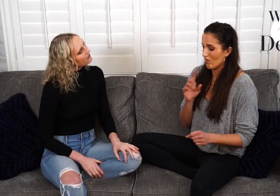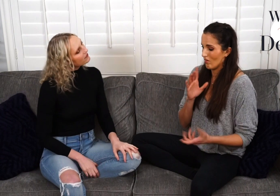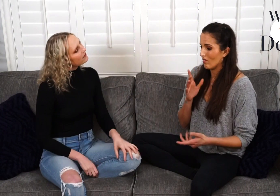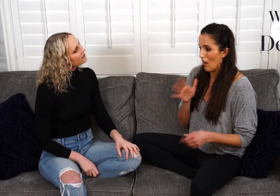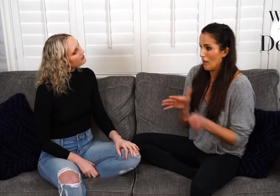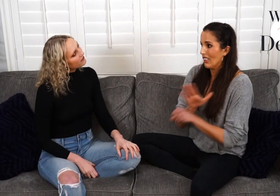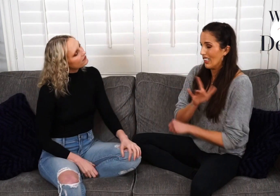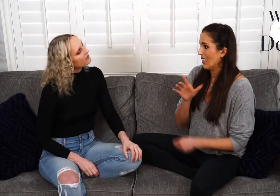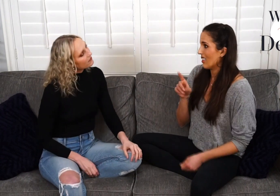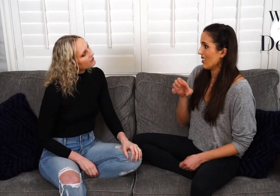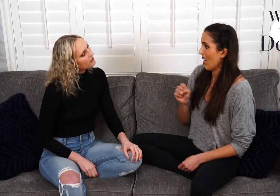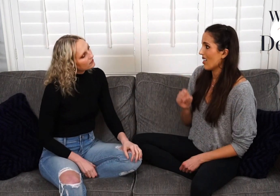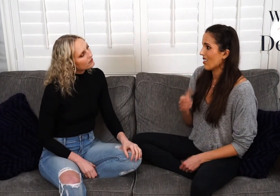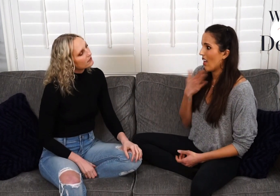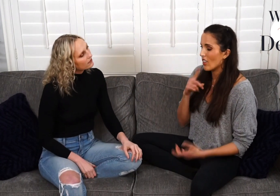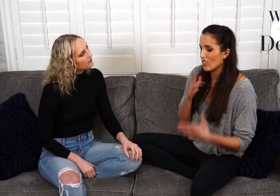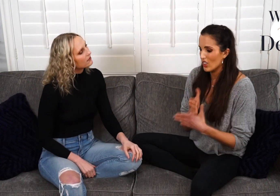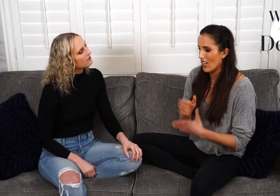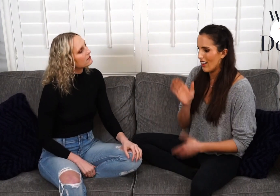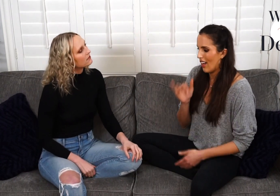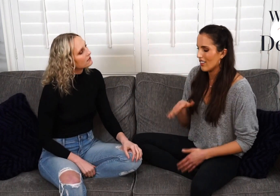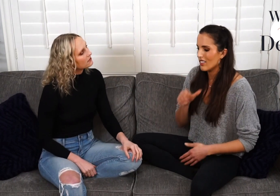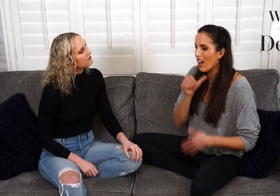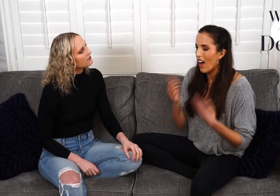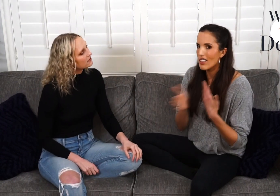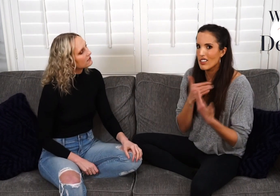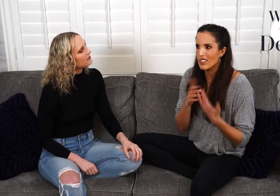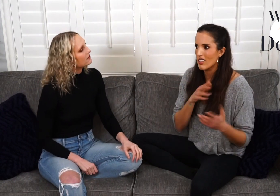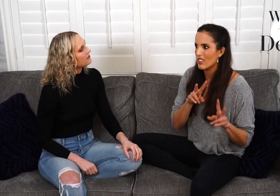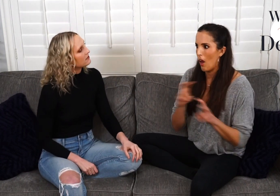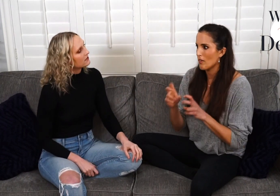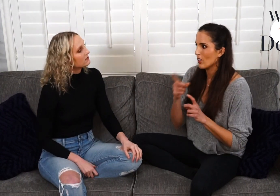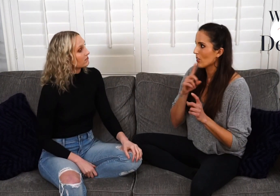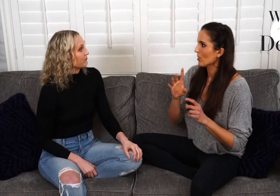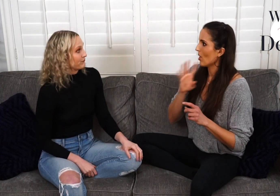Yeah, it completely does and thank you so much for sharing that because it's not an easy topic